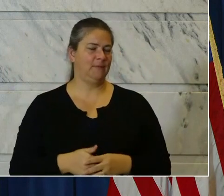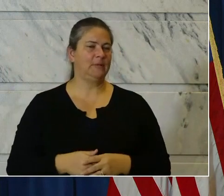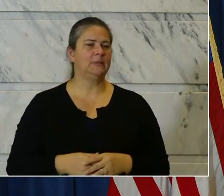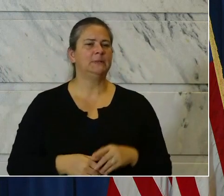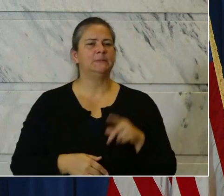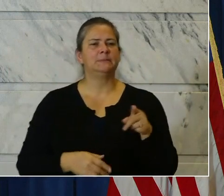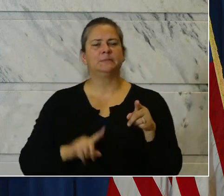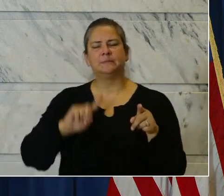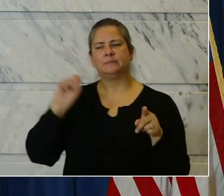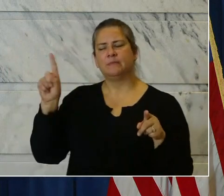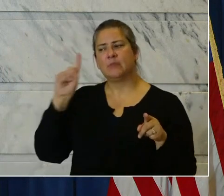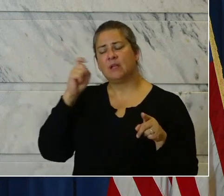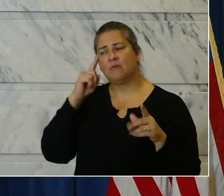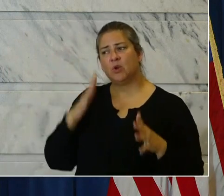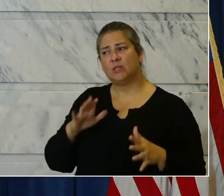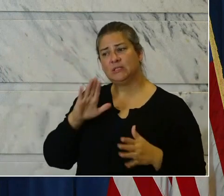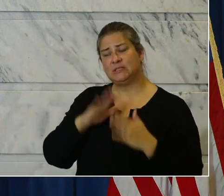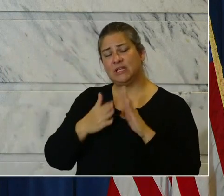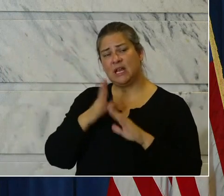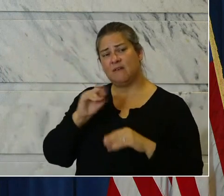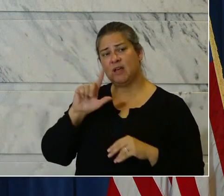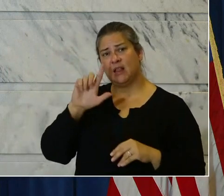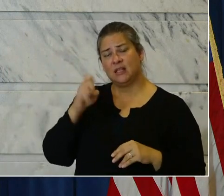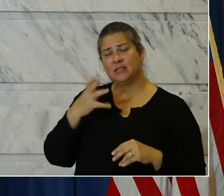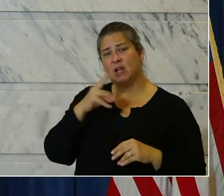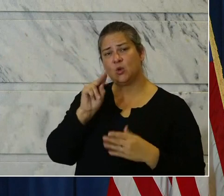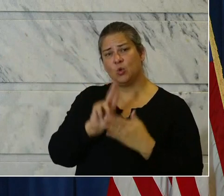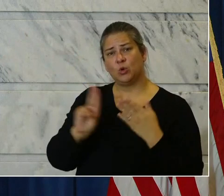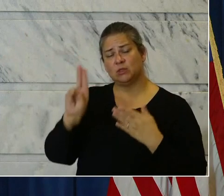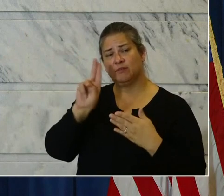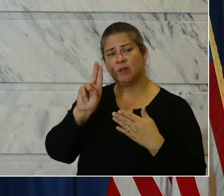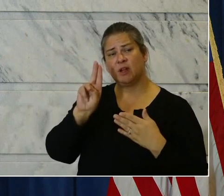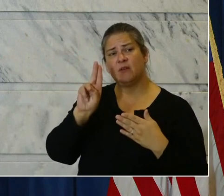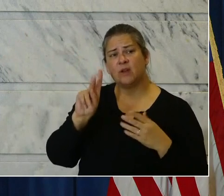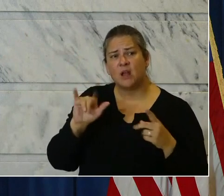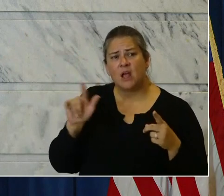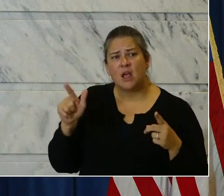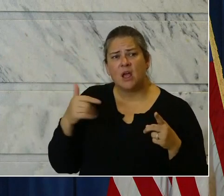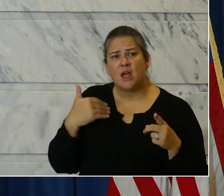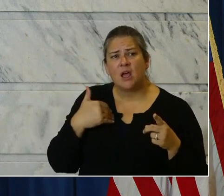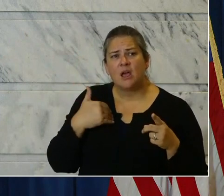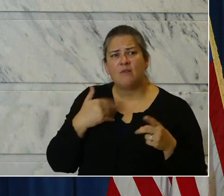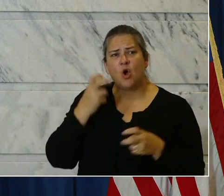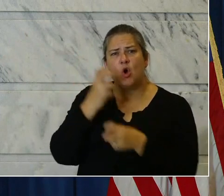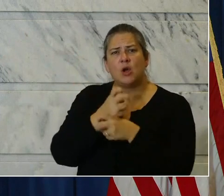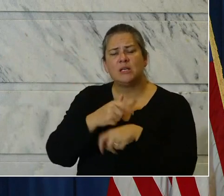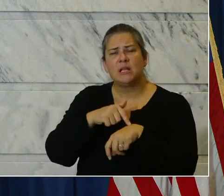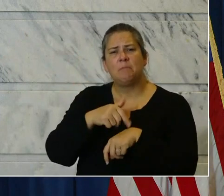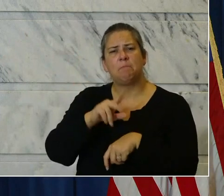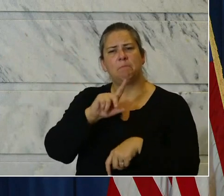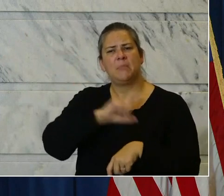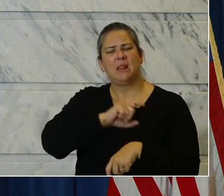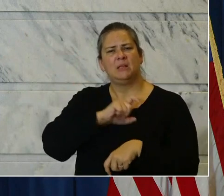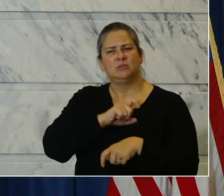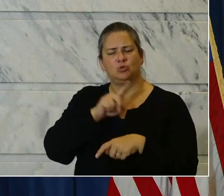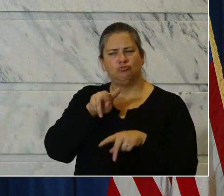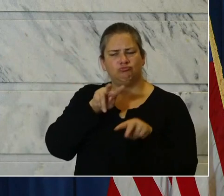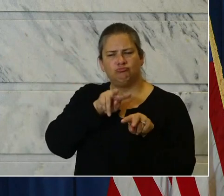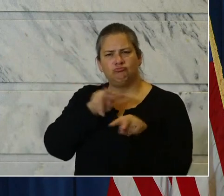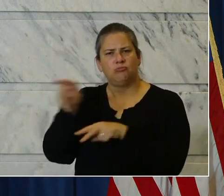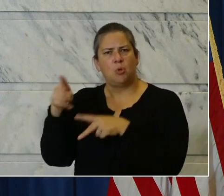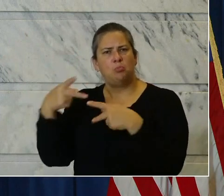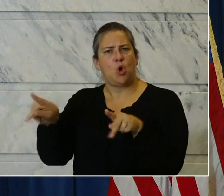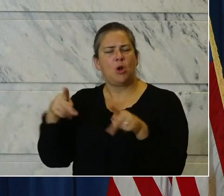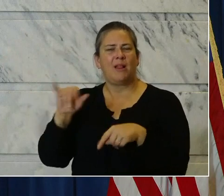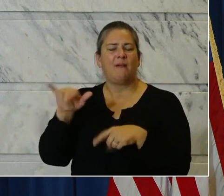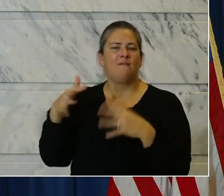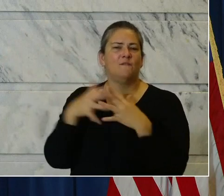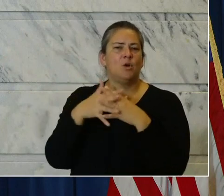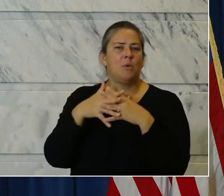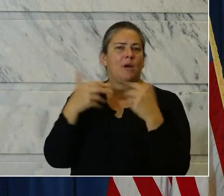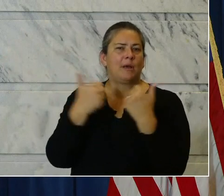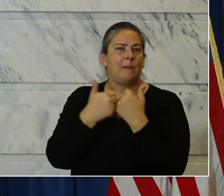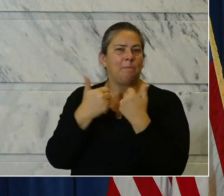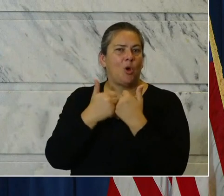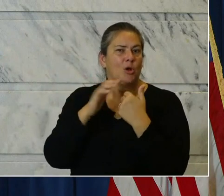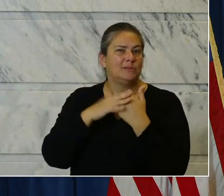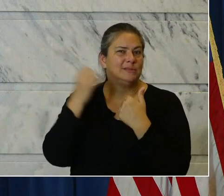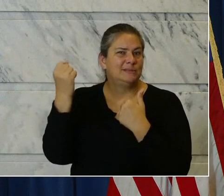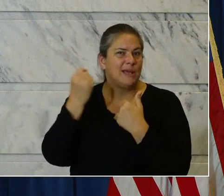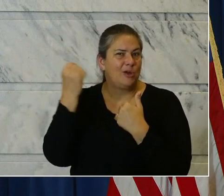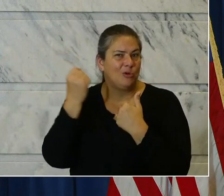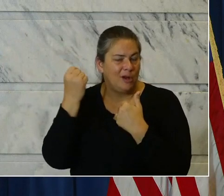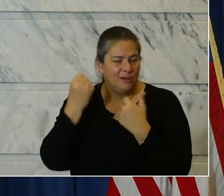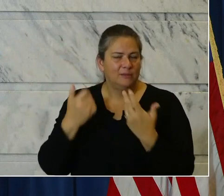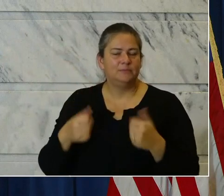AND KEEP IT ON. STILL. UHHUH.